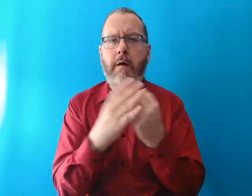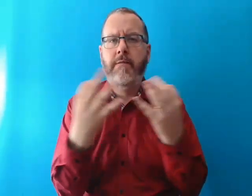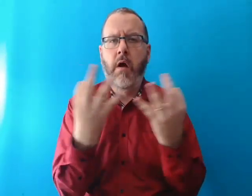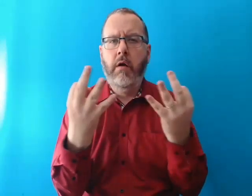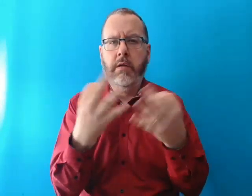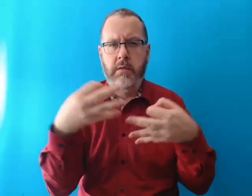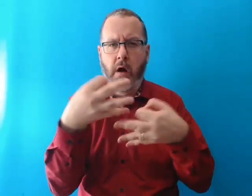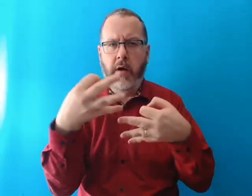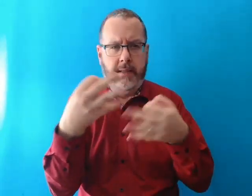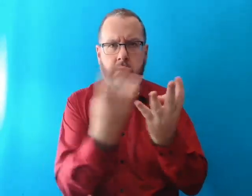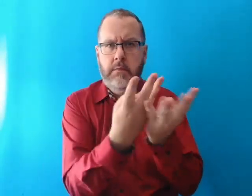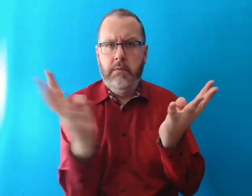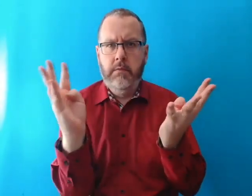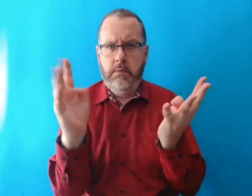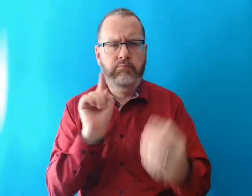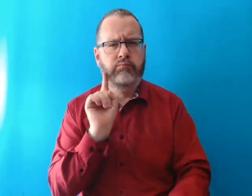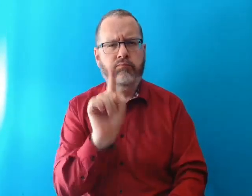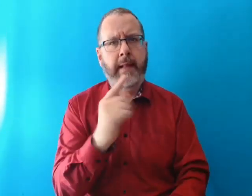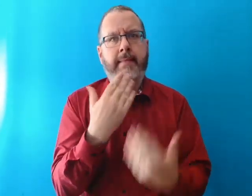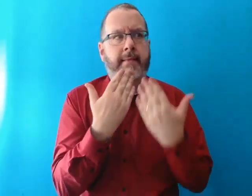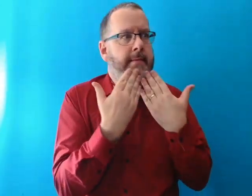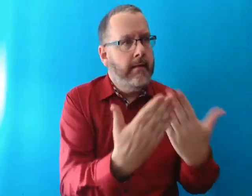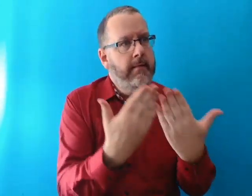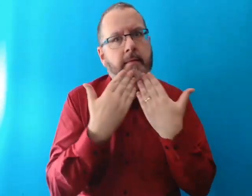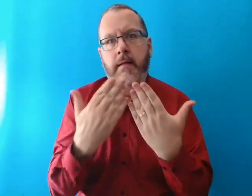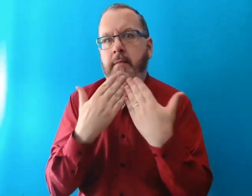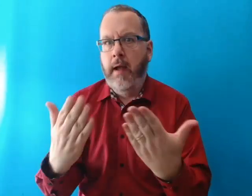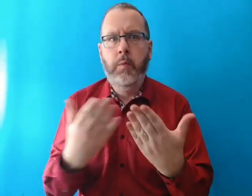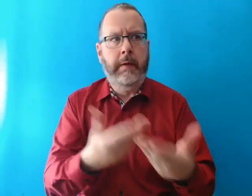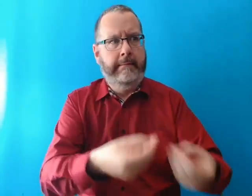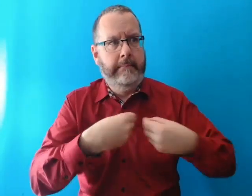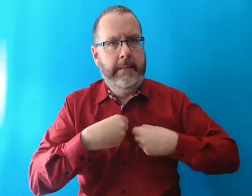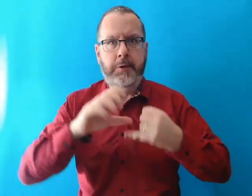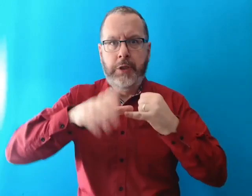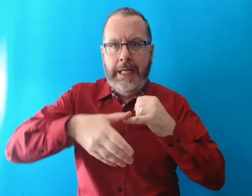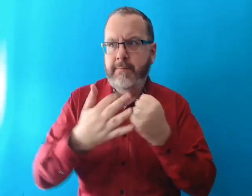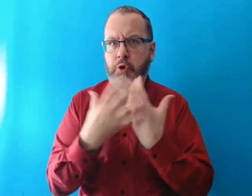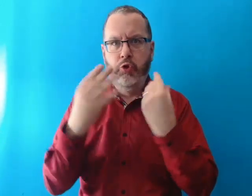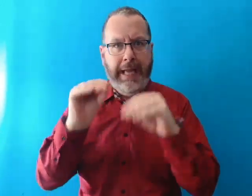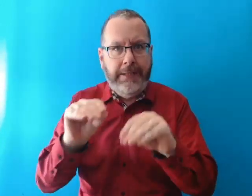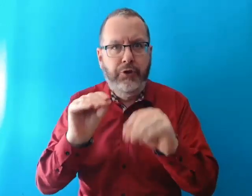for the opportunity he had been given at education and learning a trade